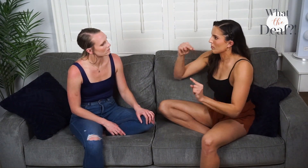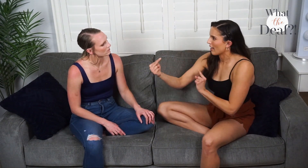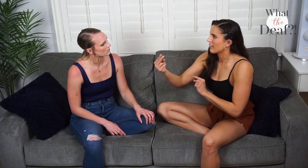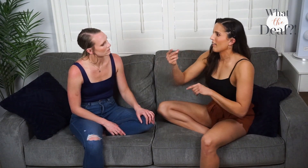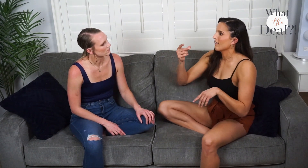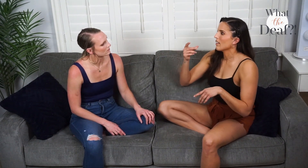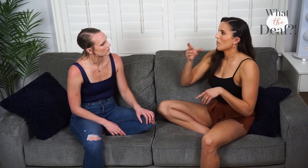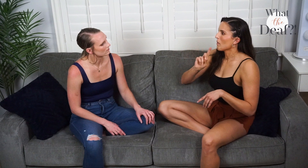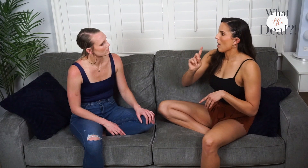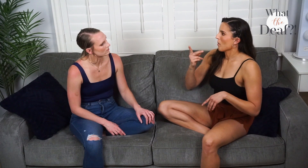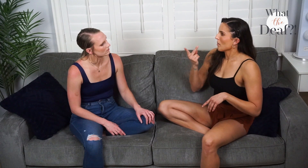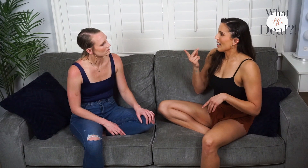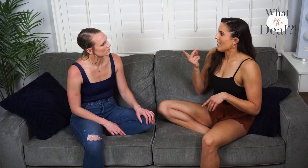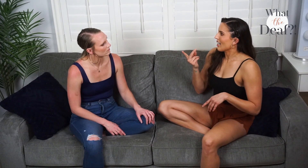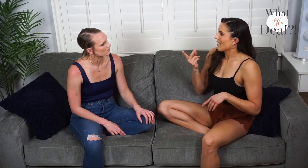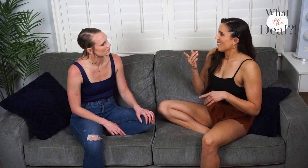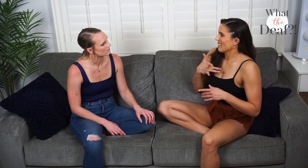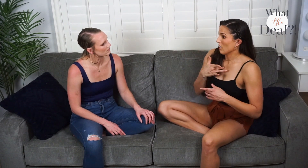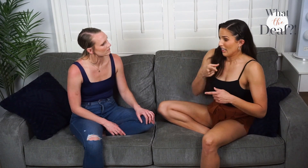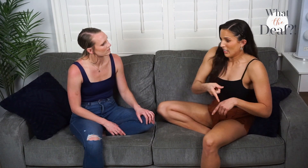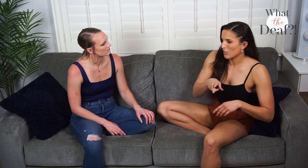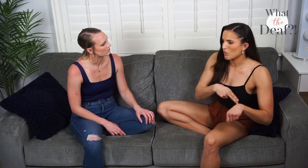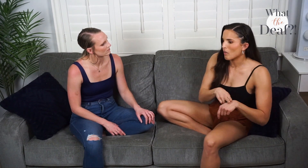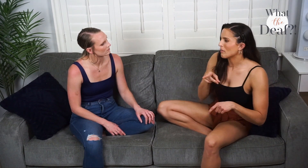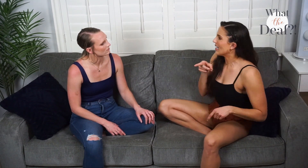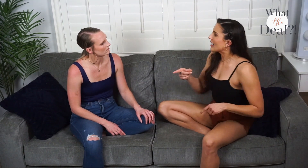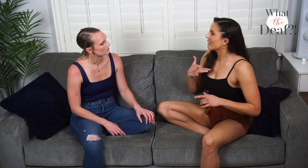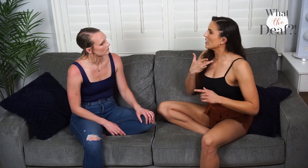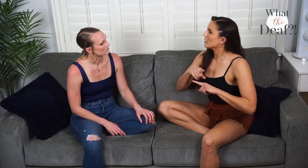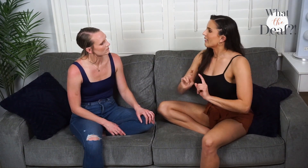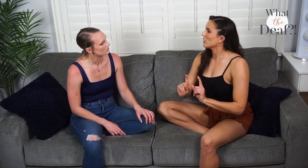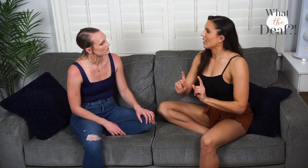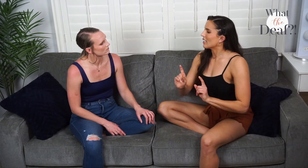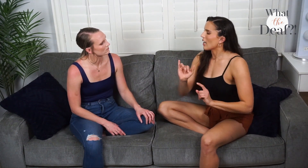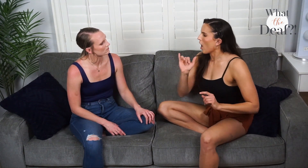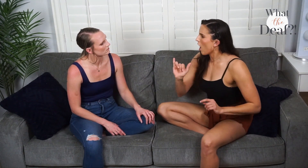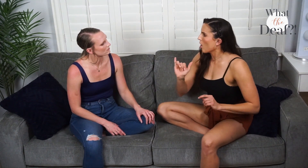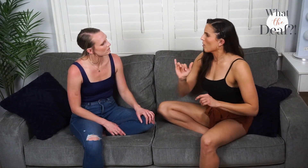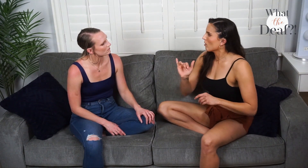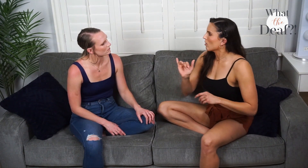and his hearing perspective where we might feel that this is normal, but he feels a little different.